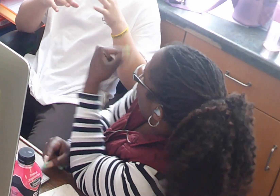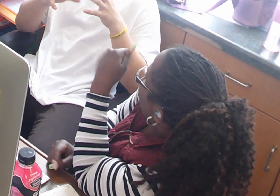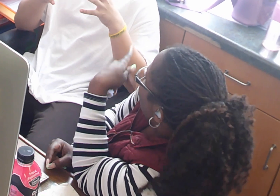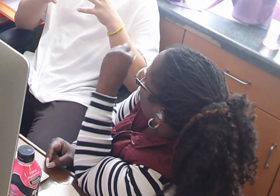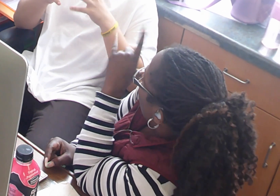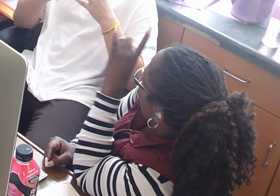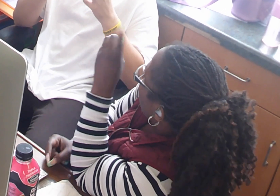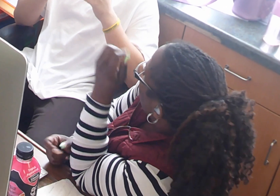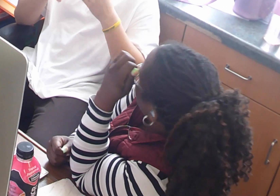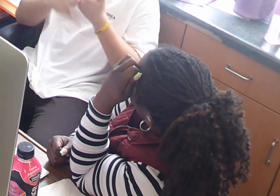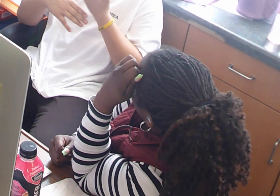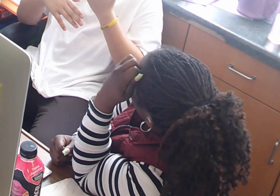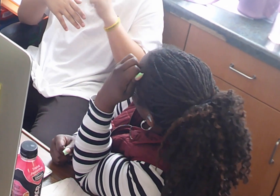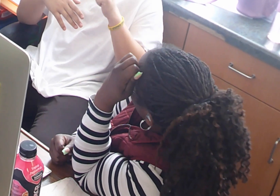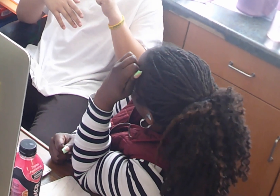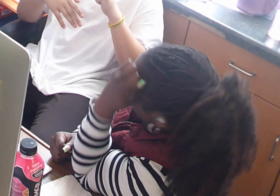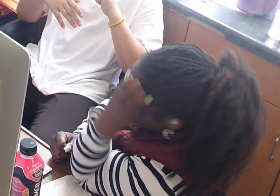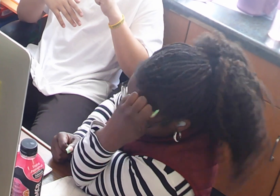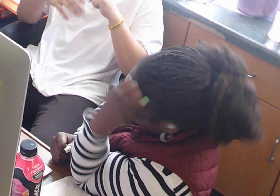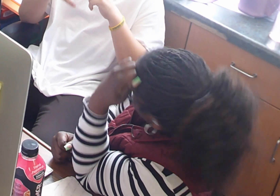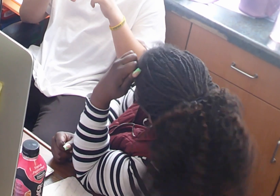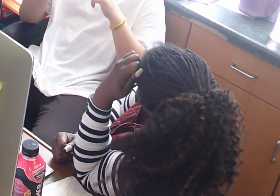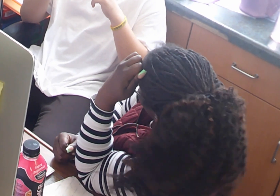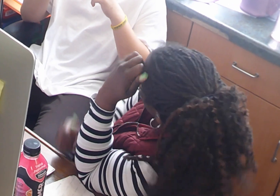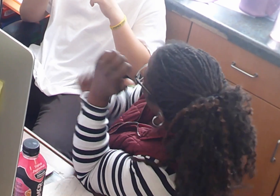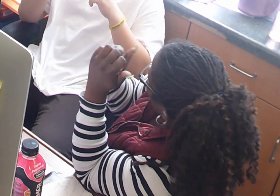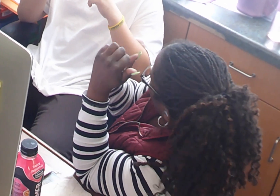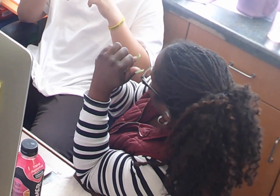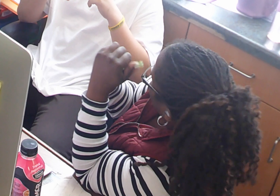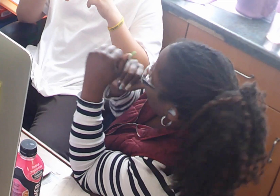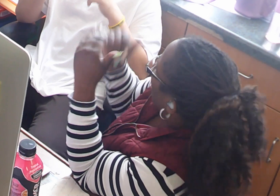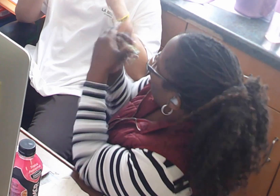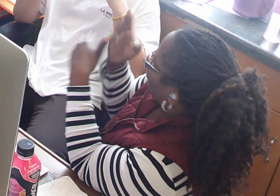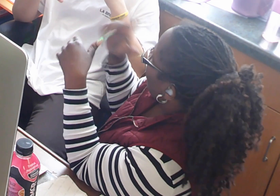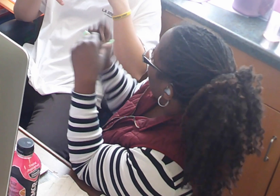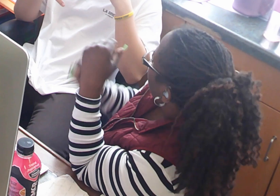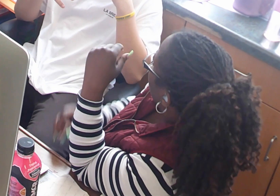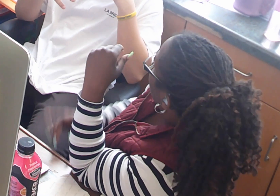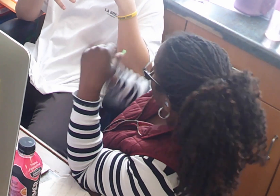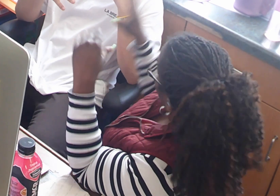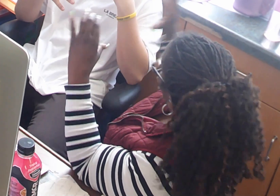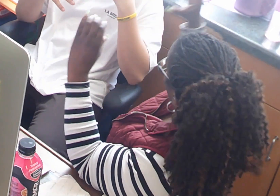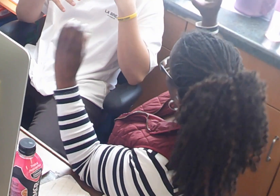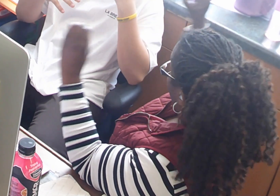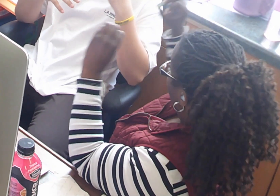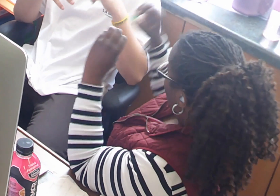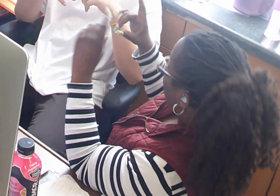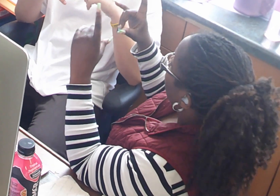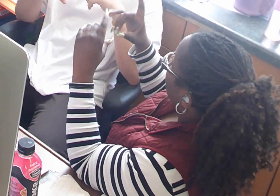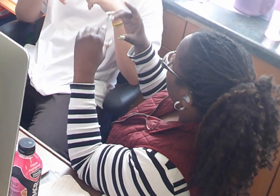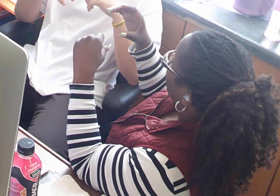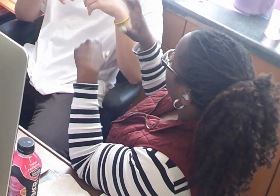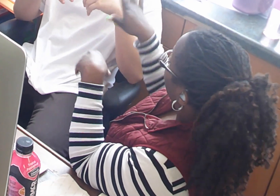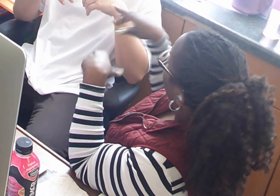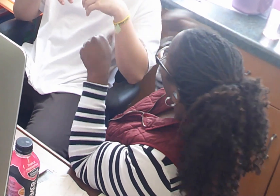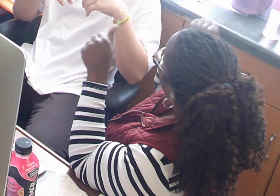They're connected. They have. Yes. And then the haploid. No, not the cell. Remember?